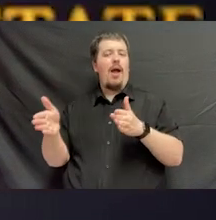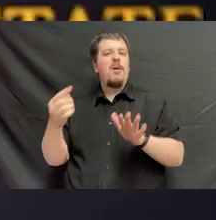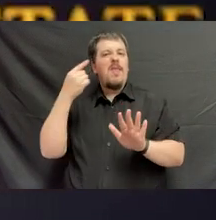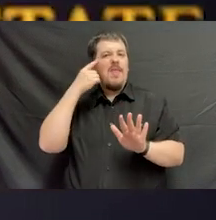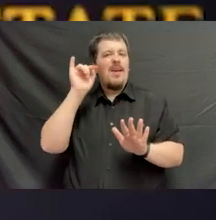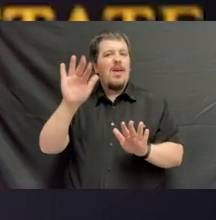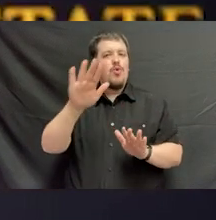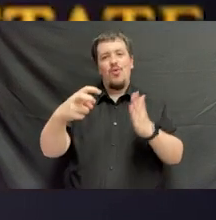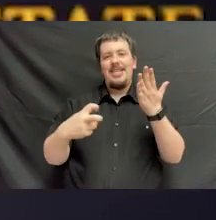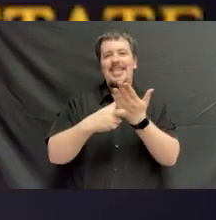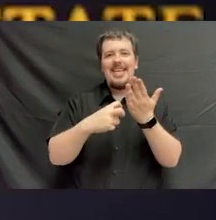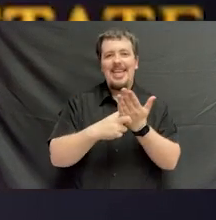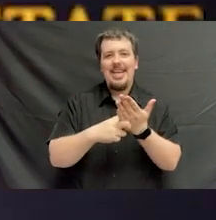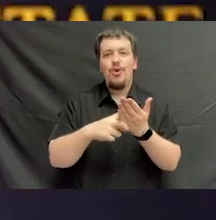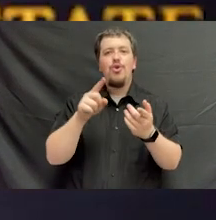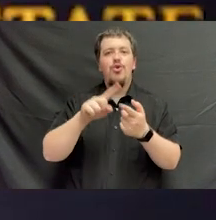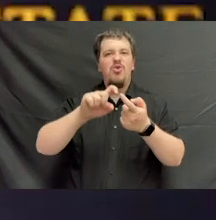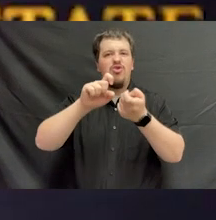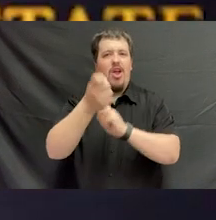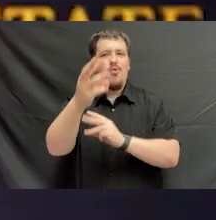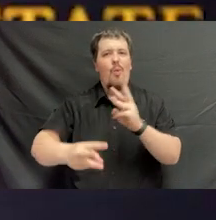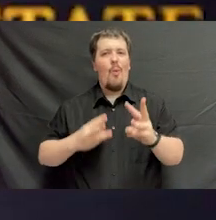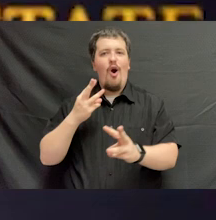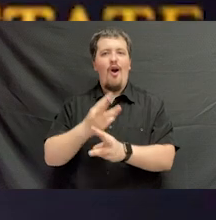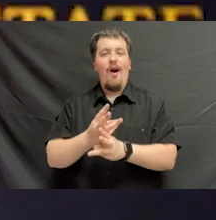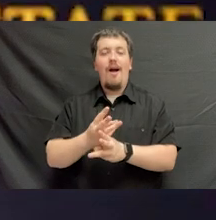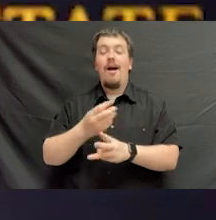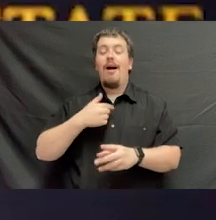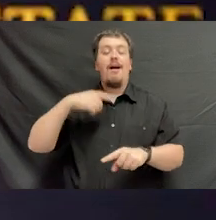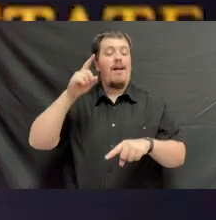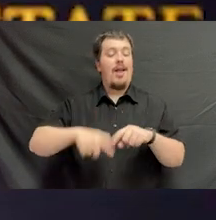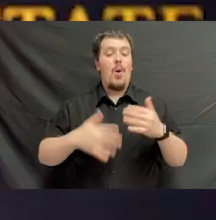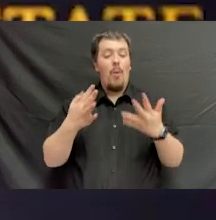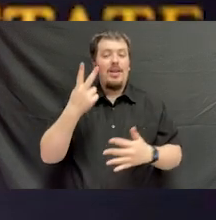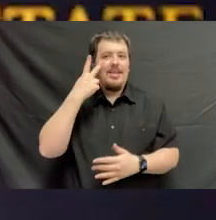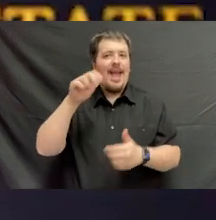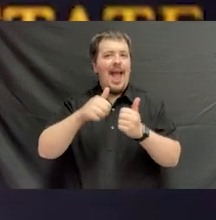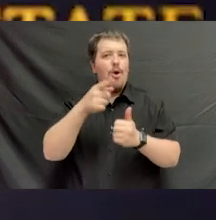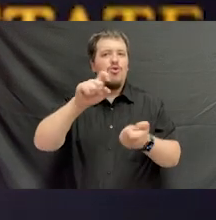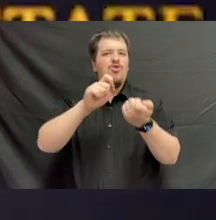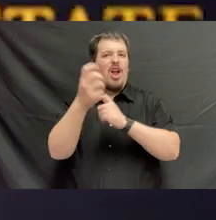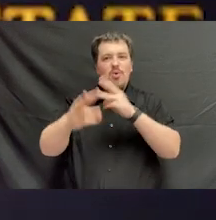Think of it as your tickets to change the world. I cannot wait to see how you'll change the world.